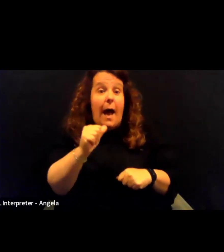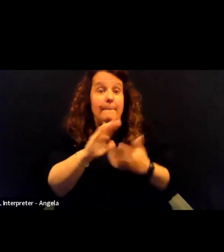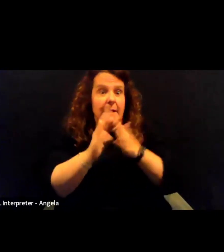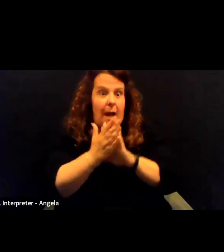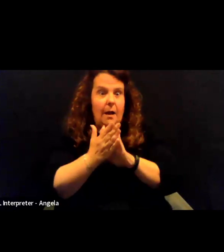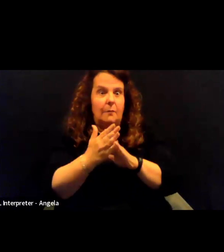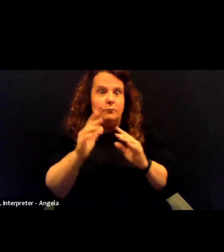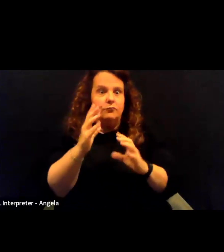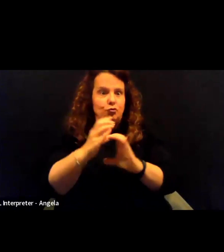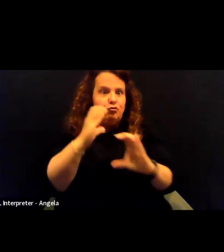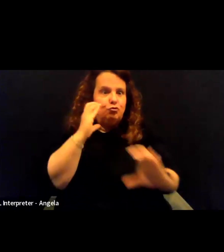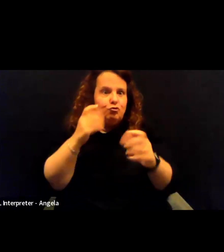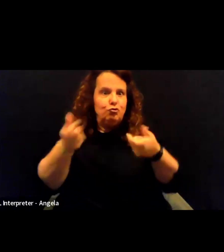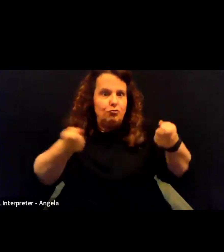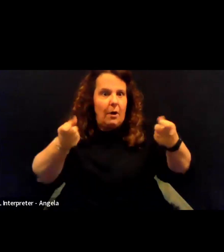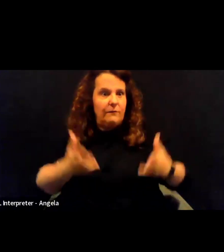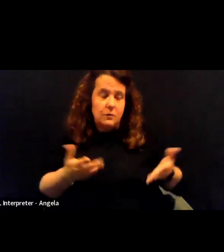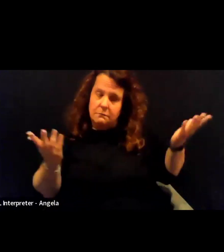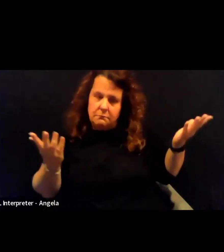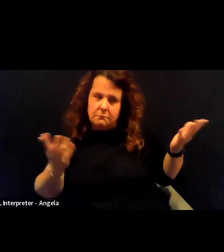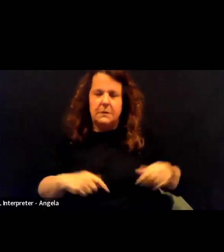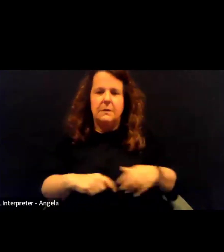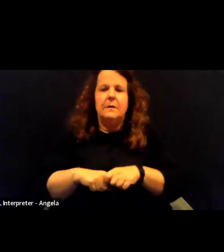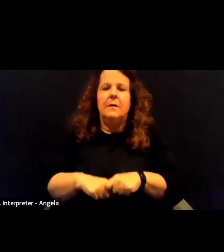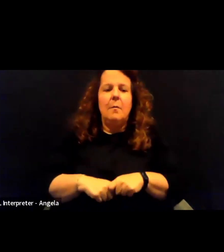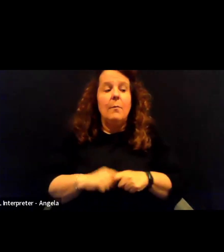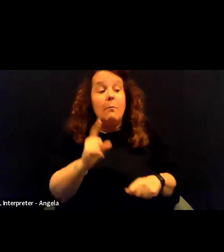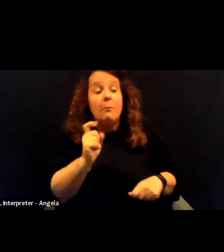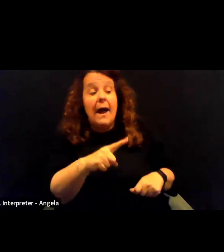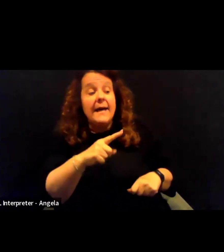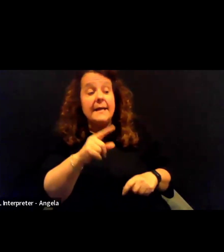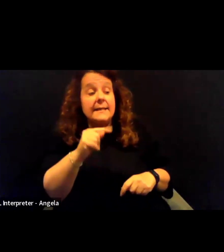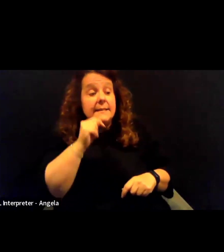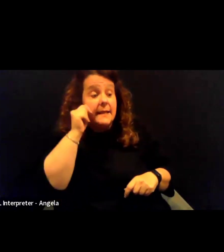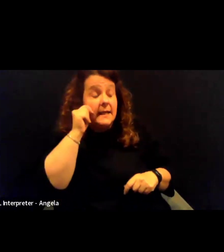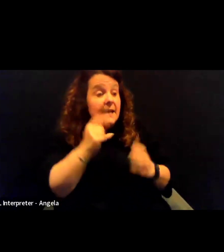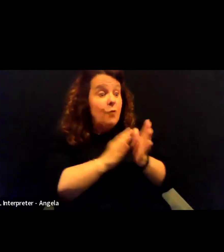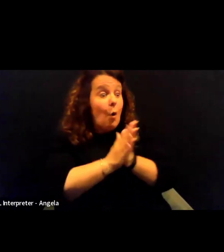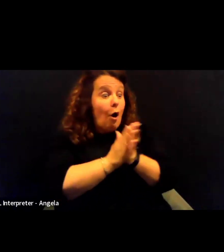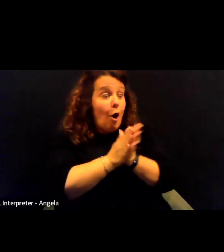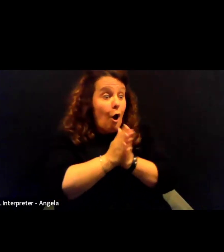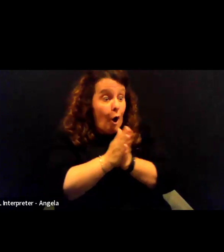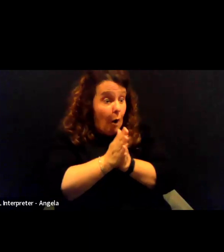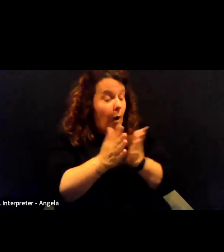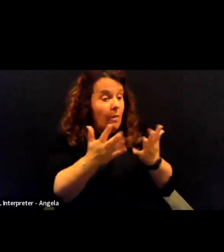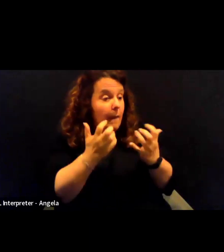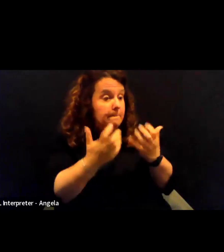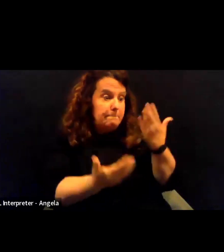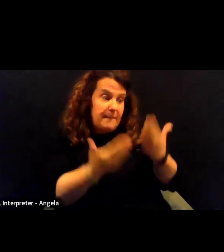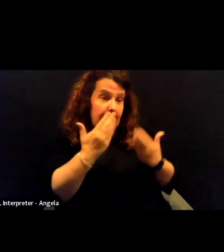. This is very true. But, but have you thought of, you know, if you're really into that, could you own a company? Mm-Hmm.